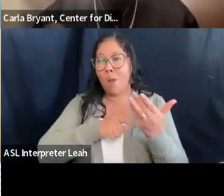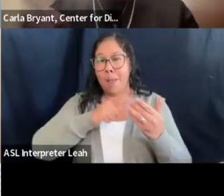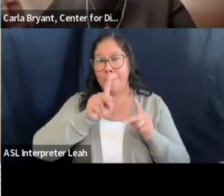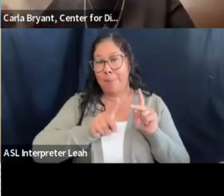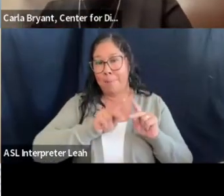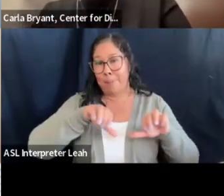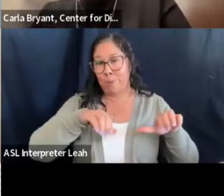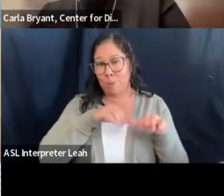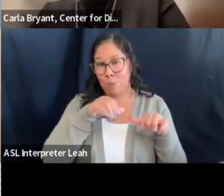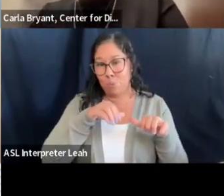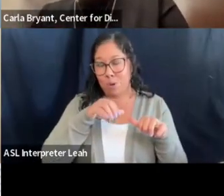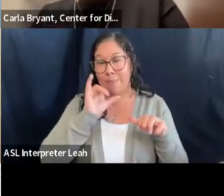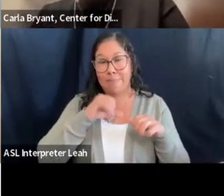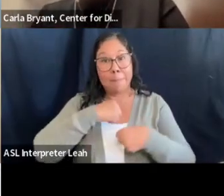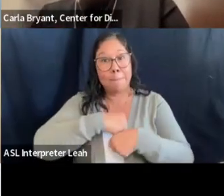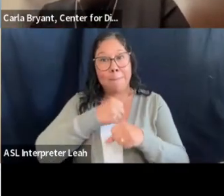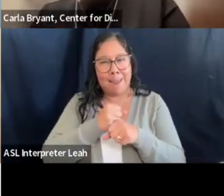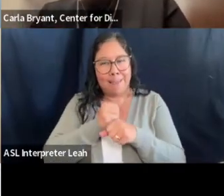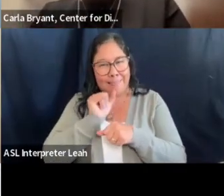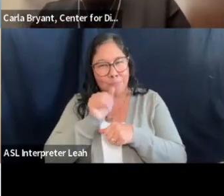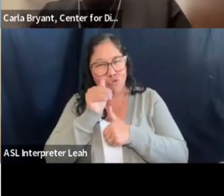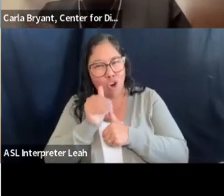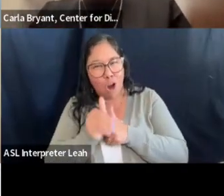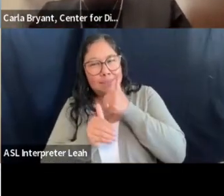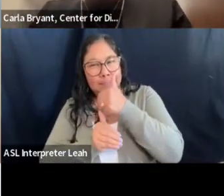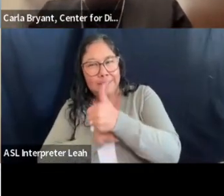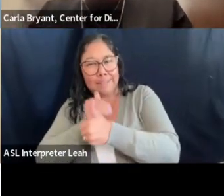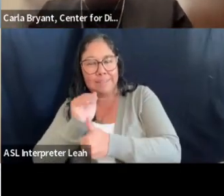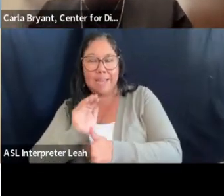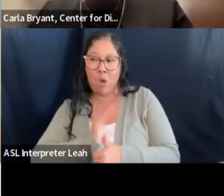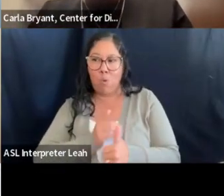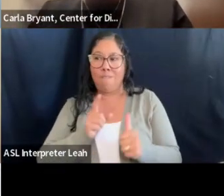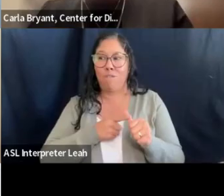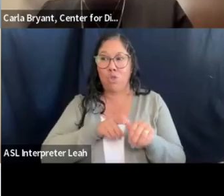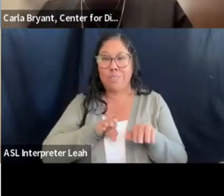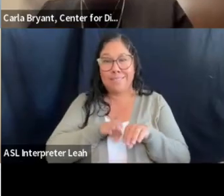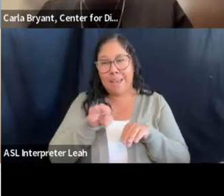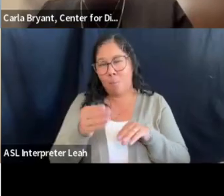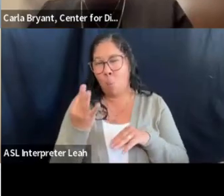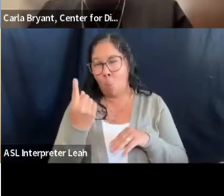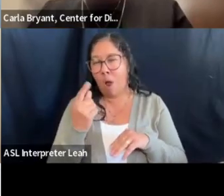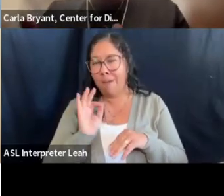that create this process is probably our first step or one of the steps that we have to Take,